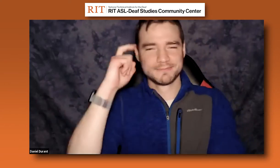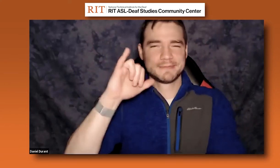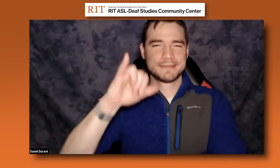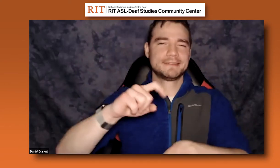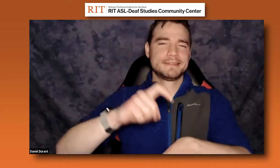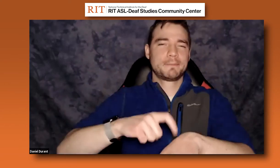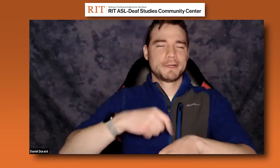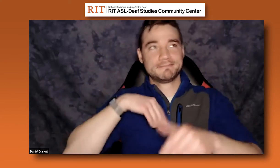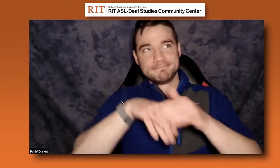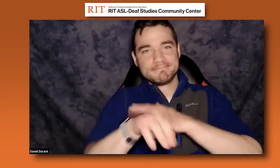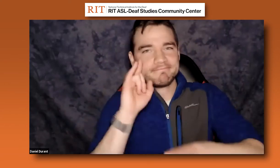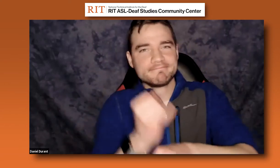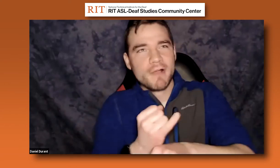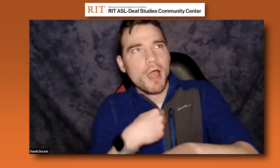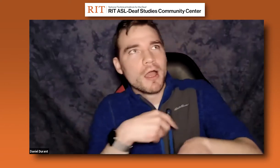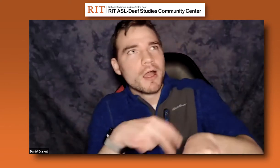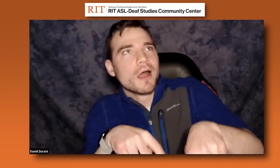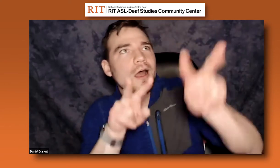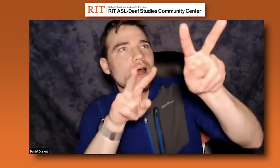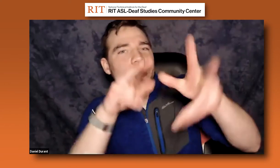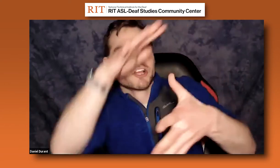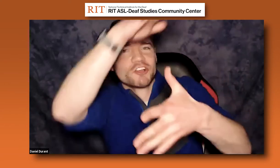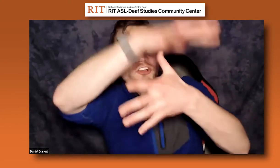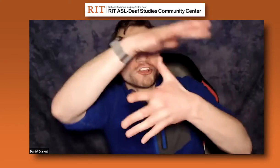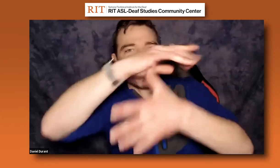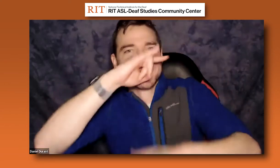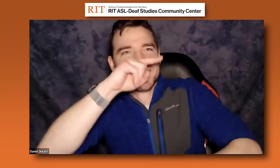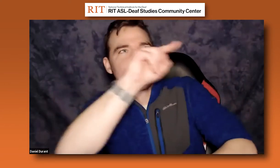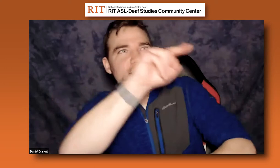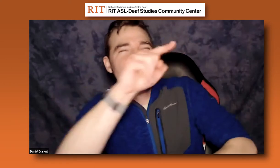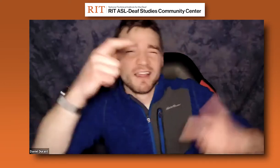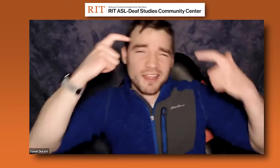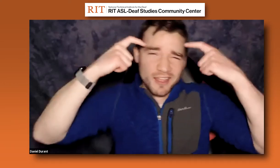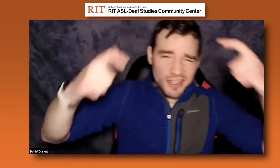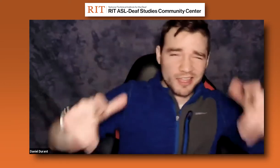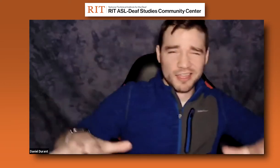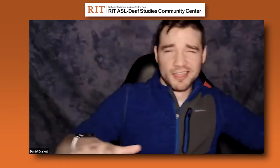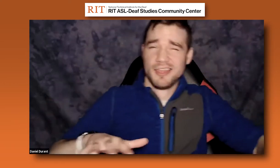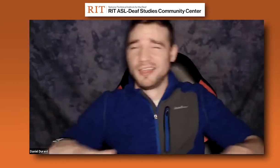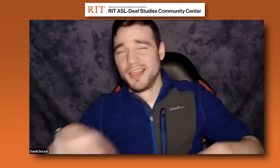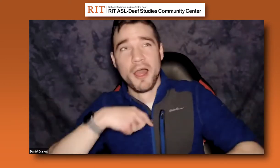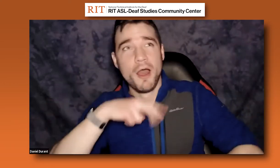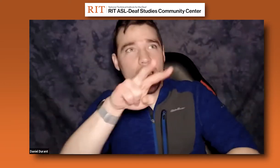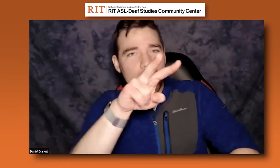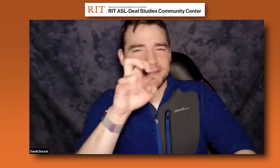and I had that same attitude. And, you know, I was looking at the seniors